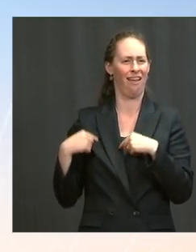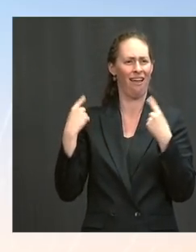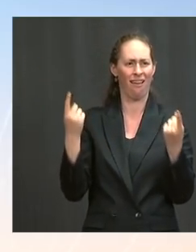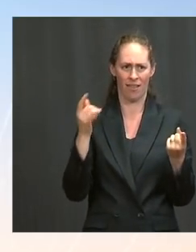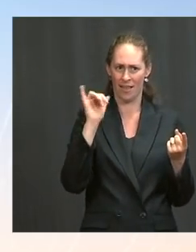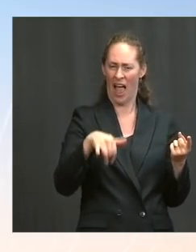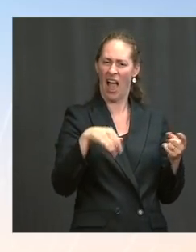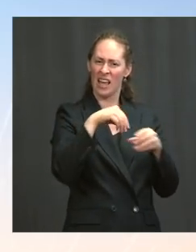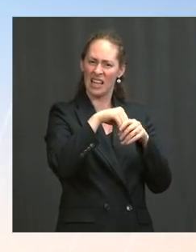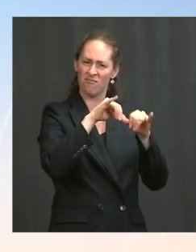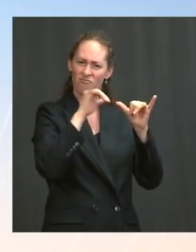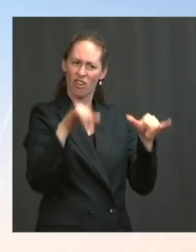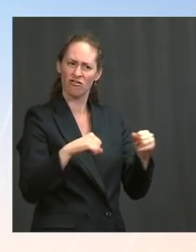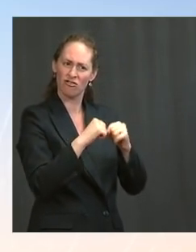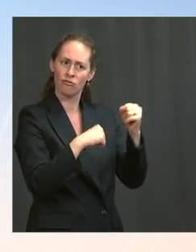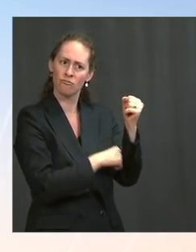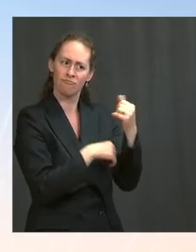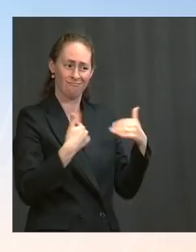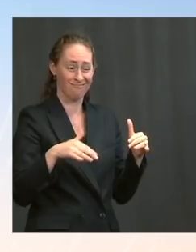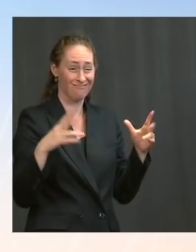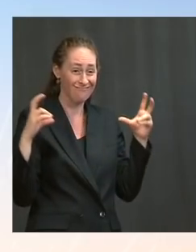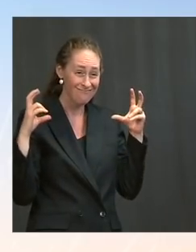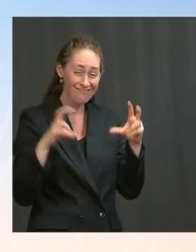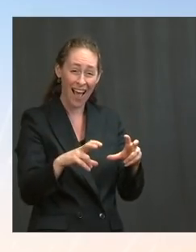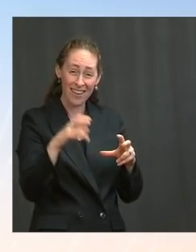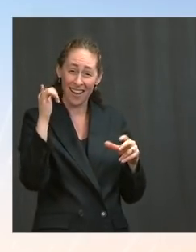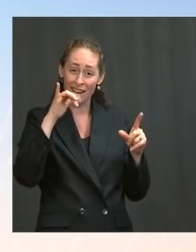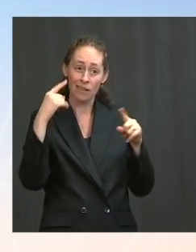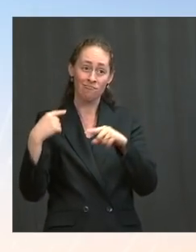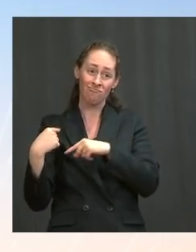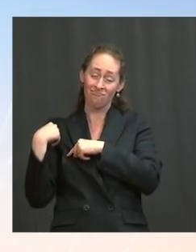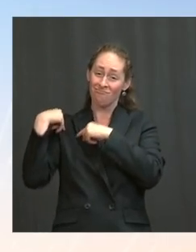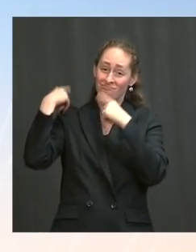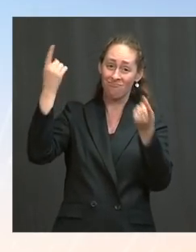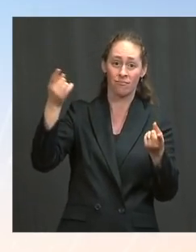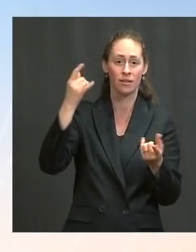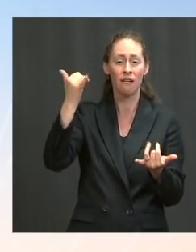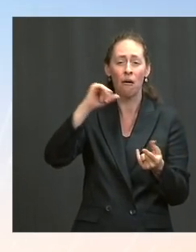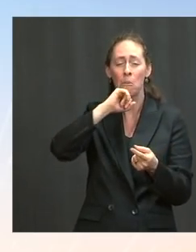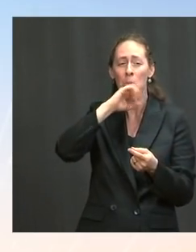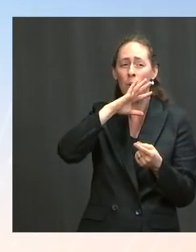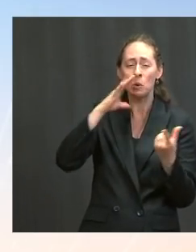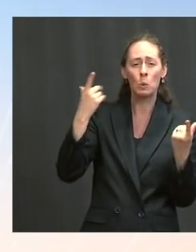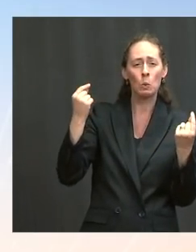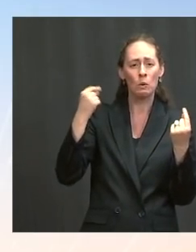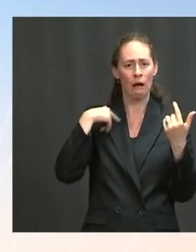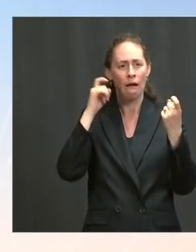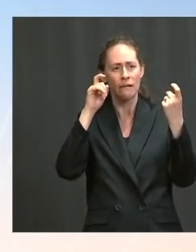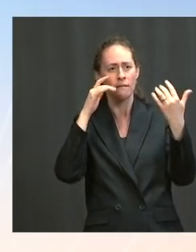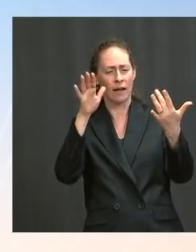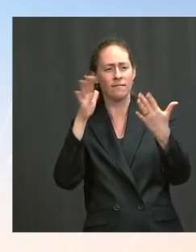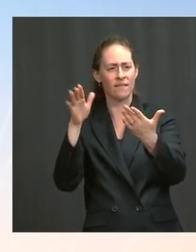ever to address legacy pollution. These are all areas that a lot of people in the Democratic Party are excited about,